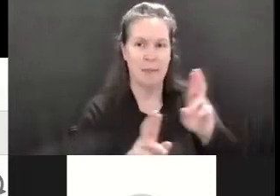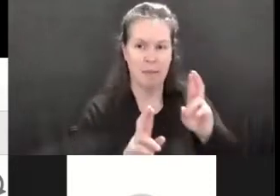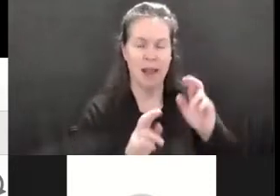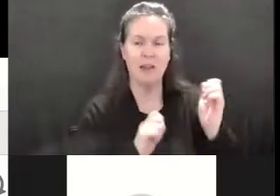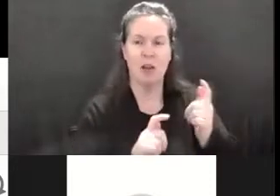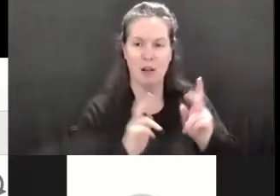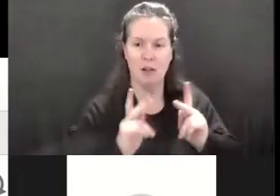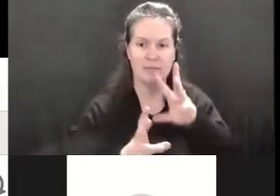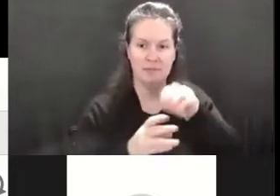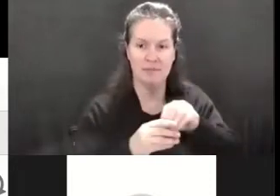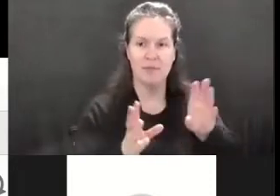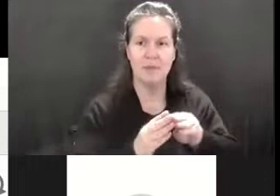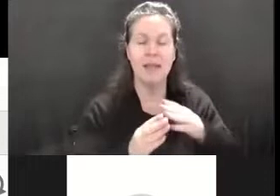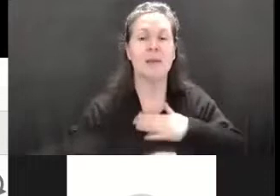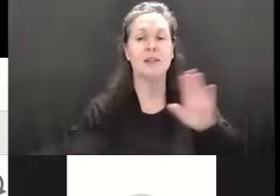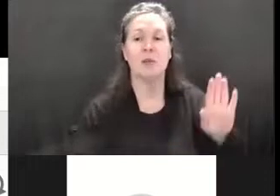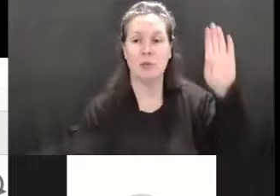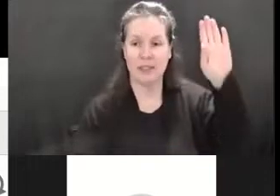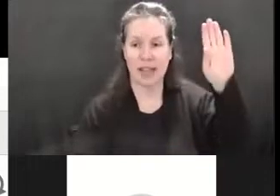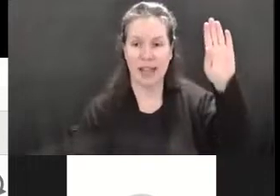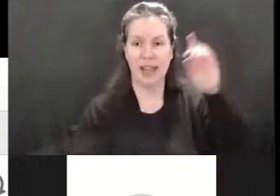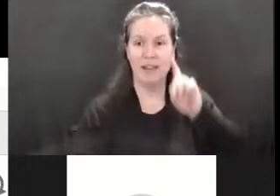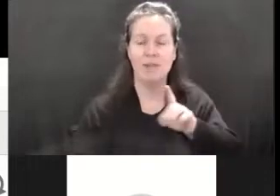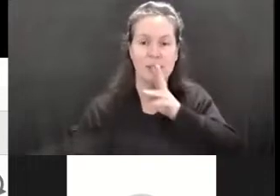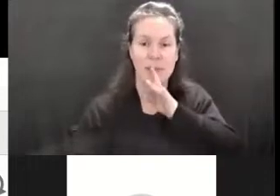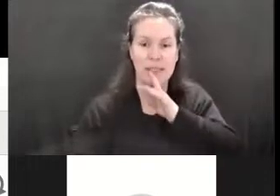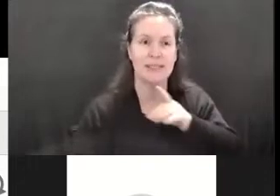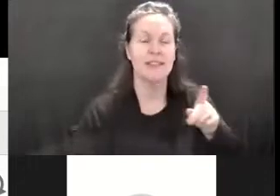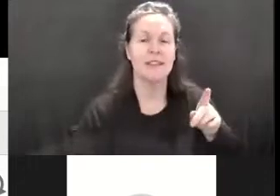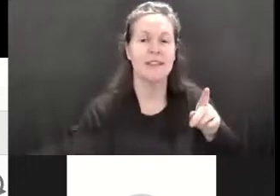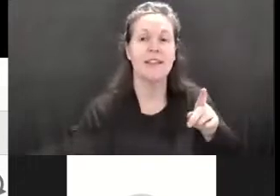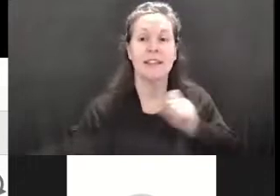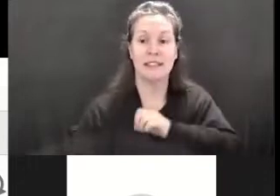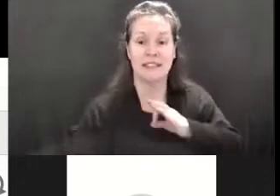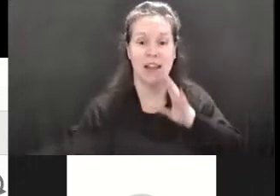and please raise your hand to speak. Staff will call on you to share